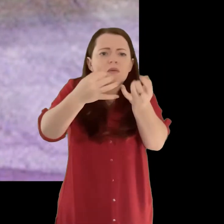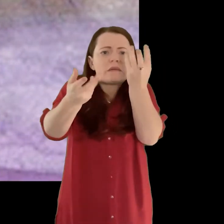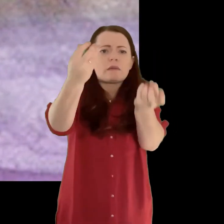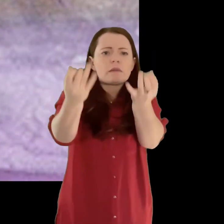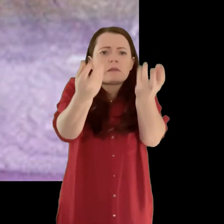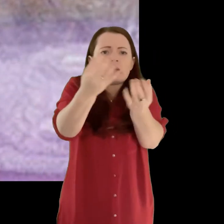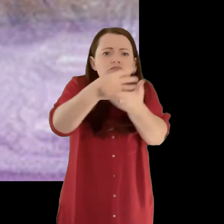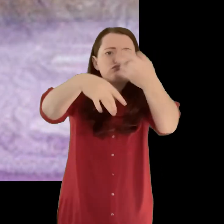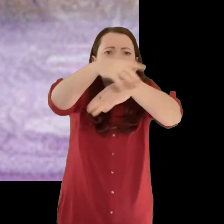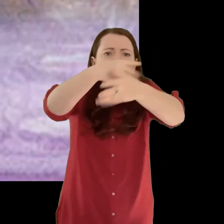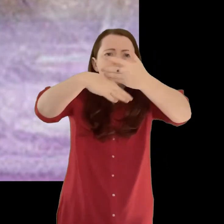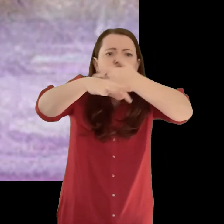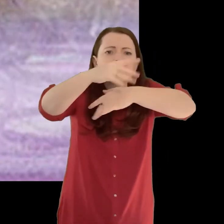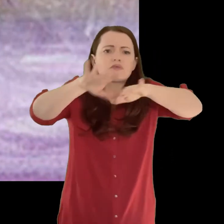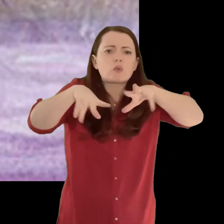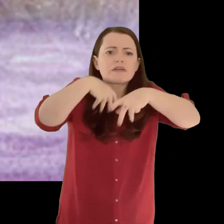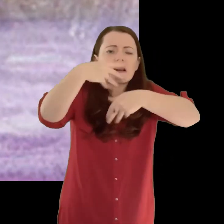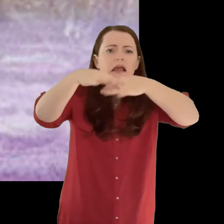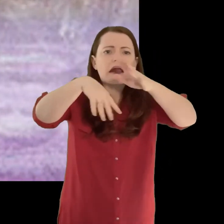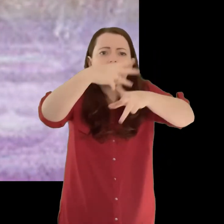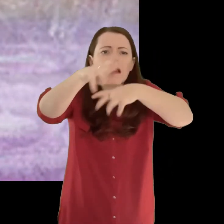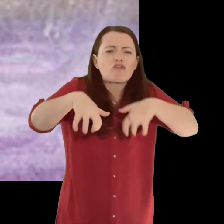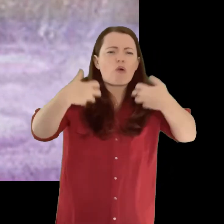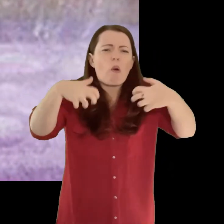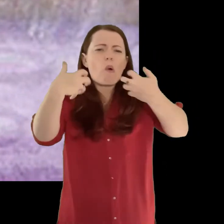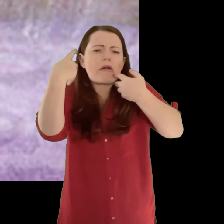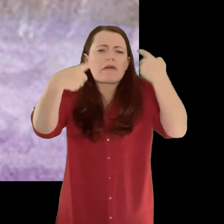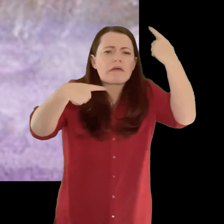And then a wheezing and a moaning And a whistling and a groaning